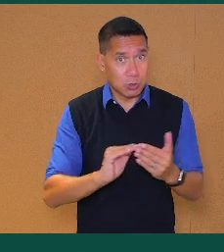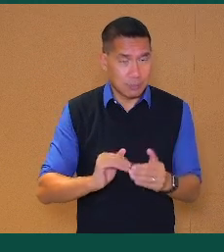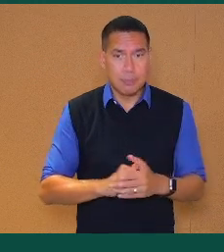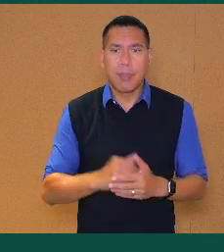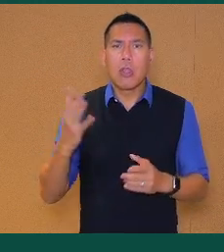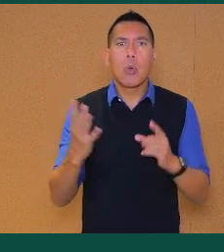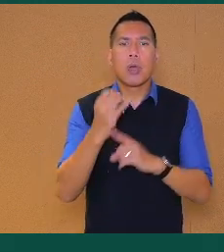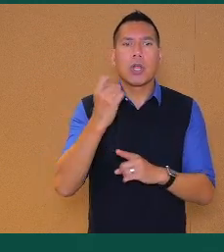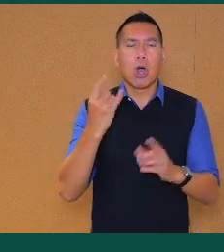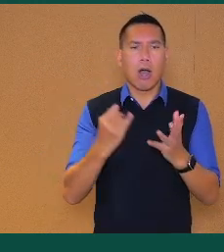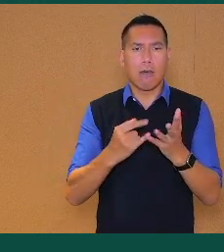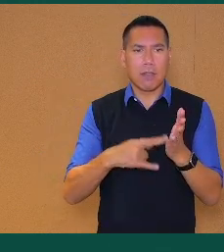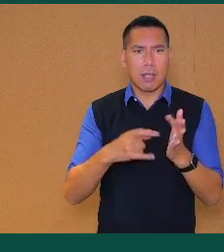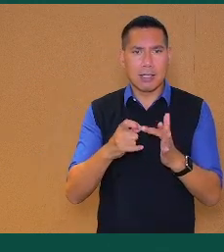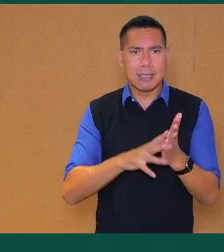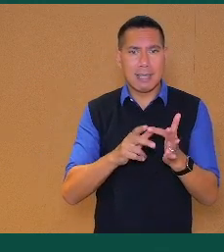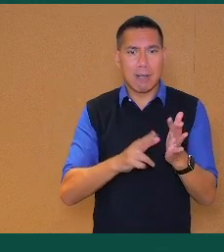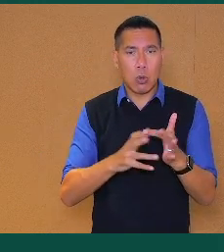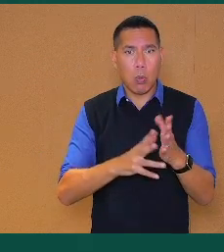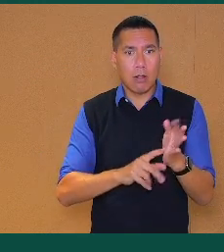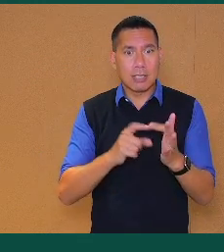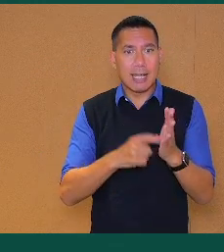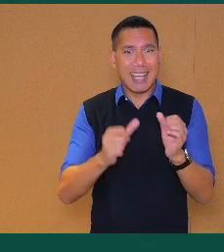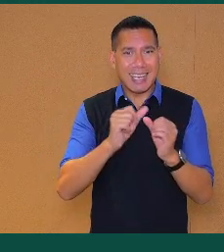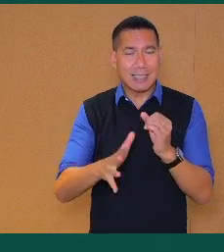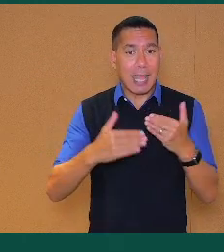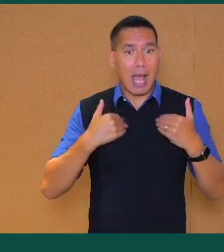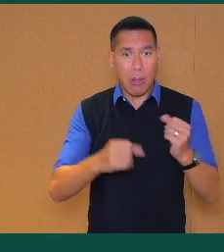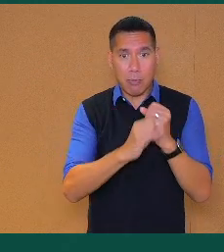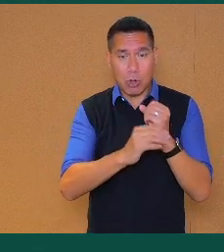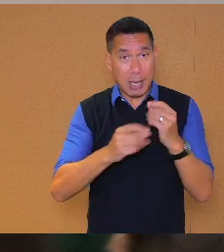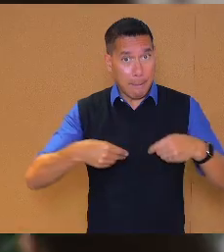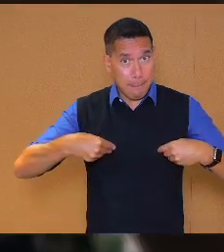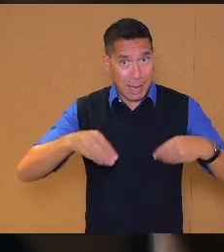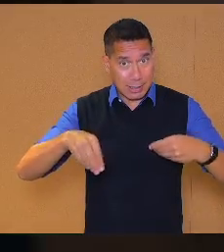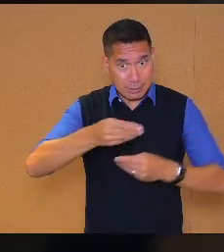The winner of the Stephen Walter Excellence in Health